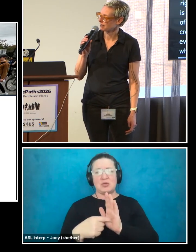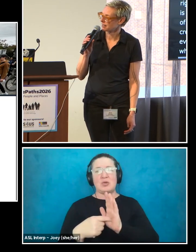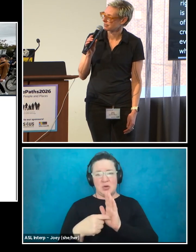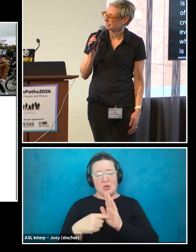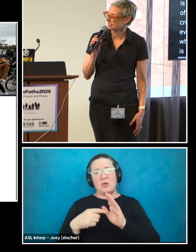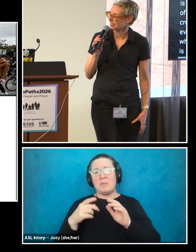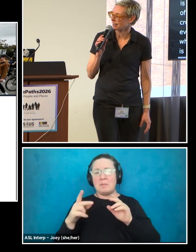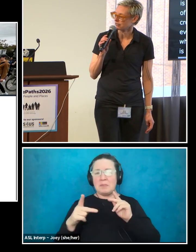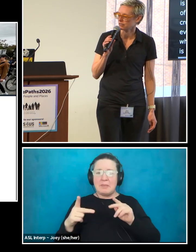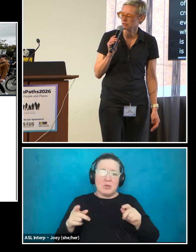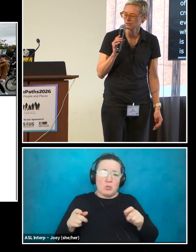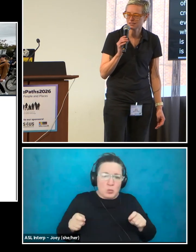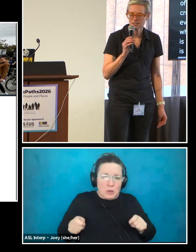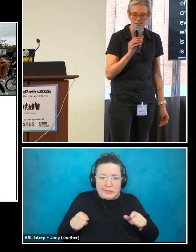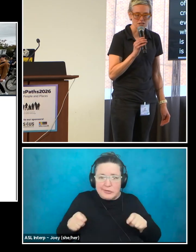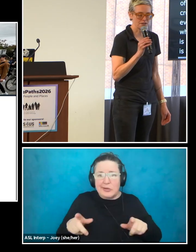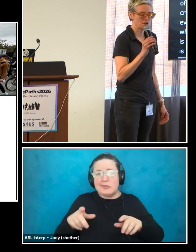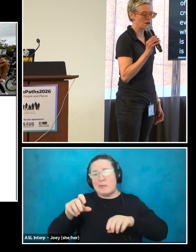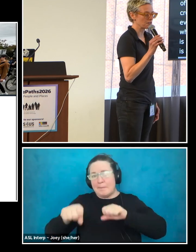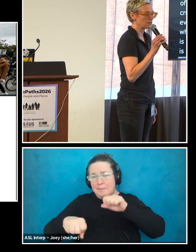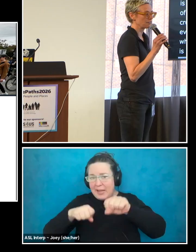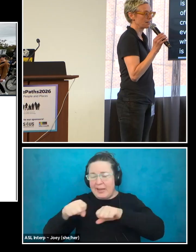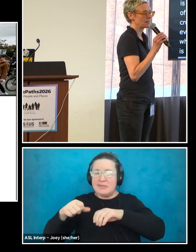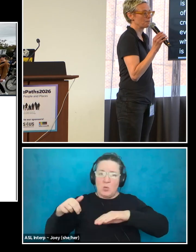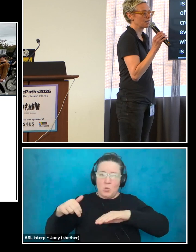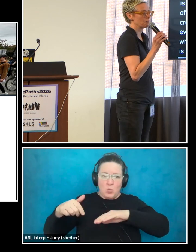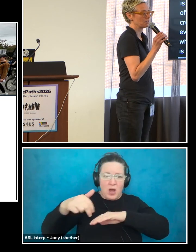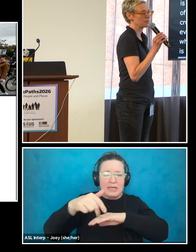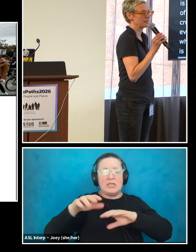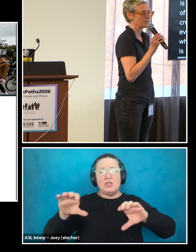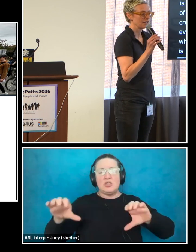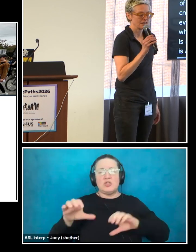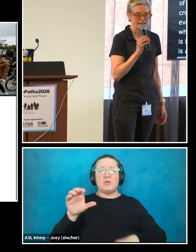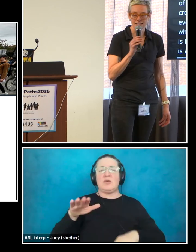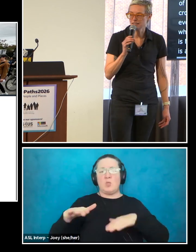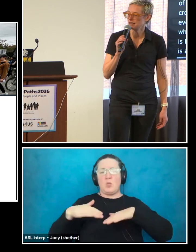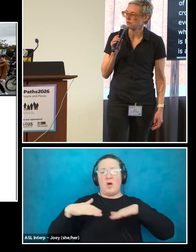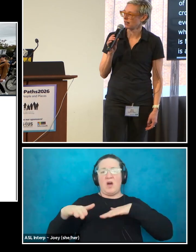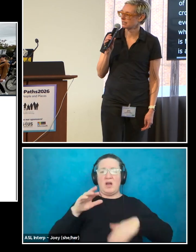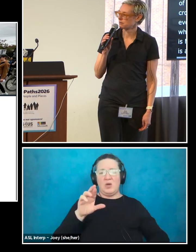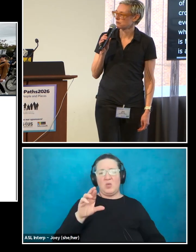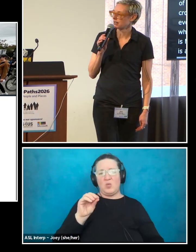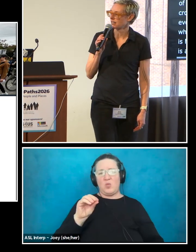rider in Seattle who was doing a walk roll event up there with me. And he walked up to what he